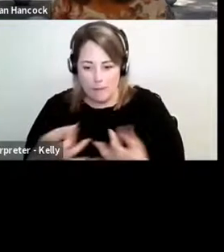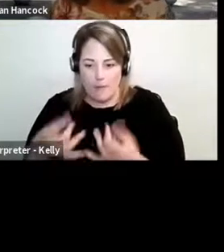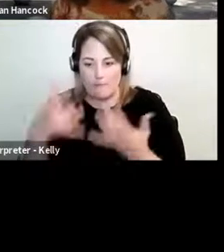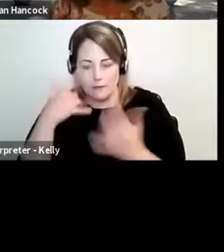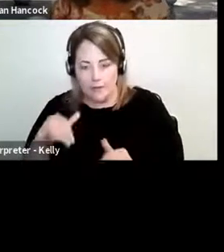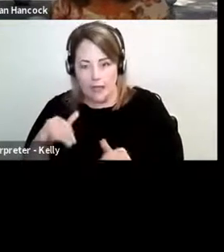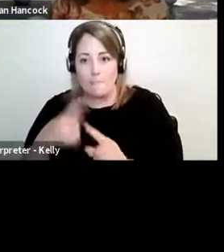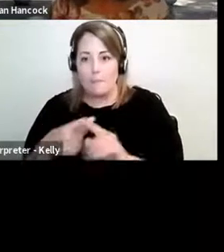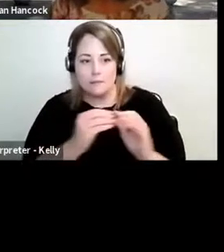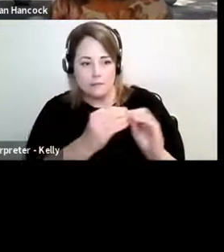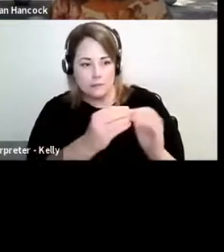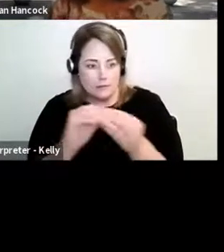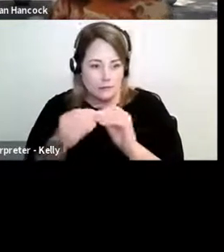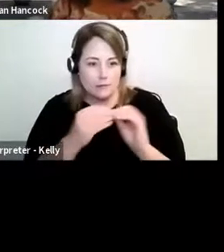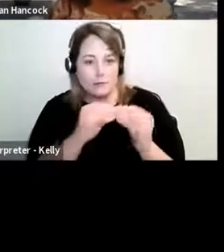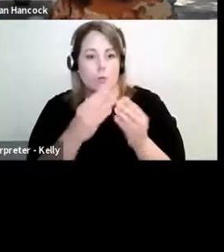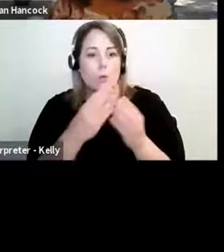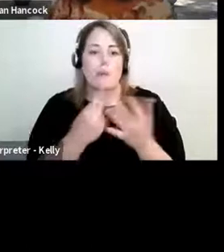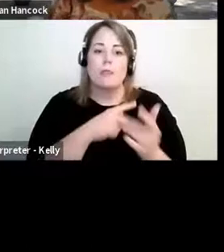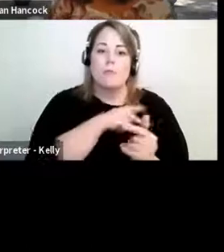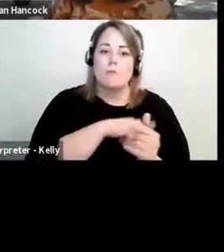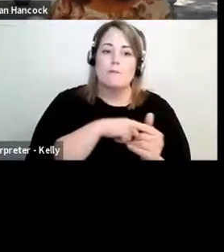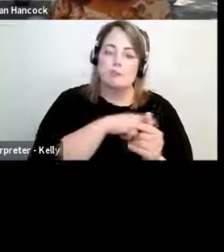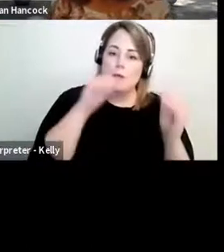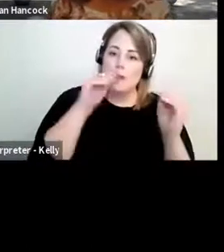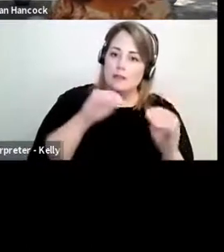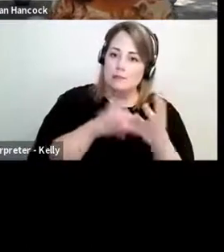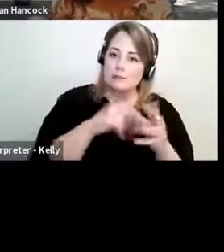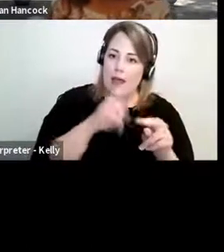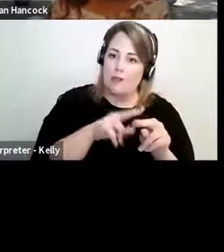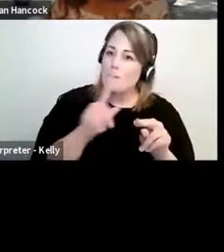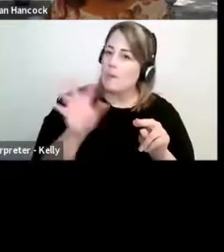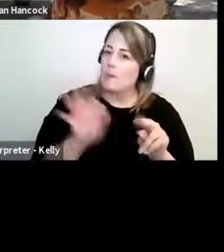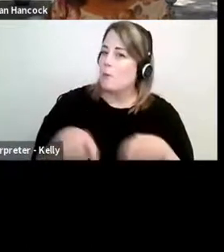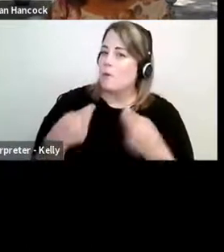with professional and academic staff, but they don't provide academic assistance or counselling.